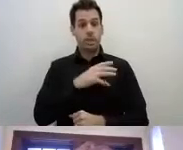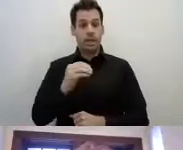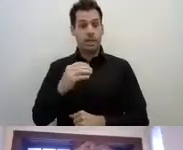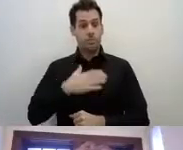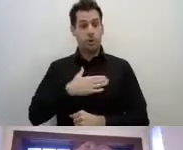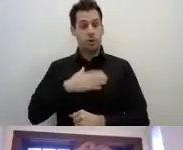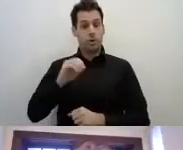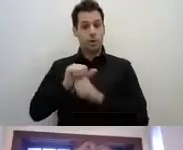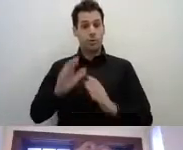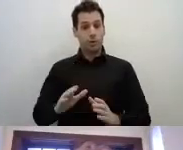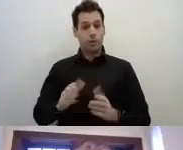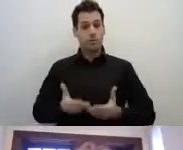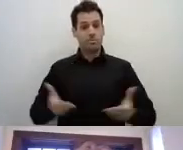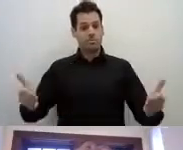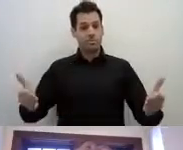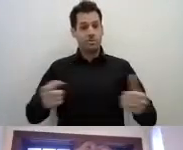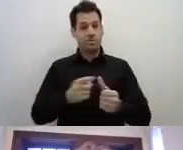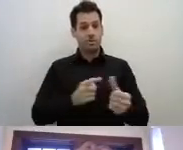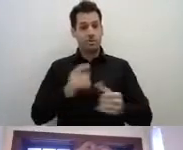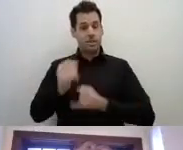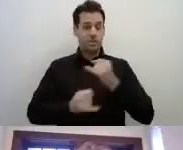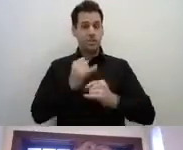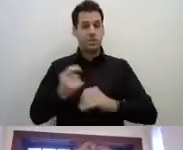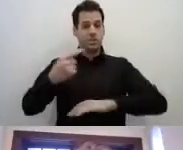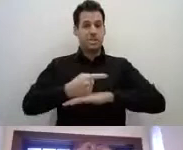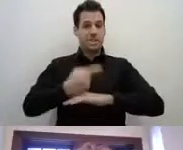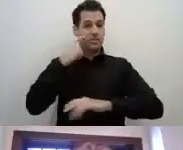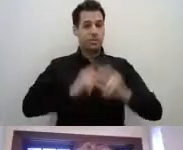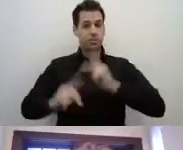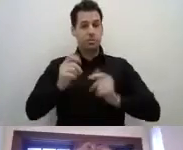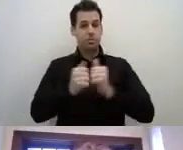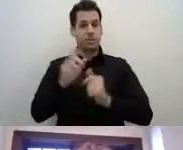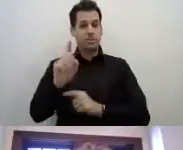to bring greetings on this the international day of persons with disabilities when manitoba joins